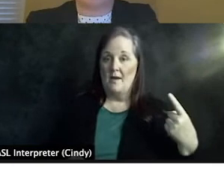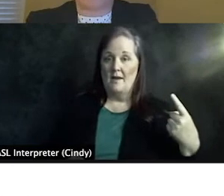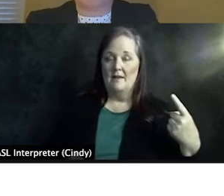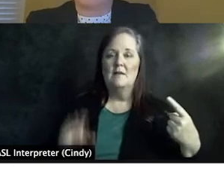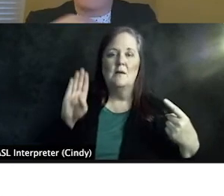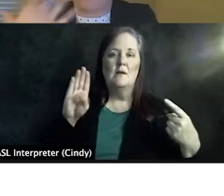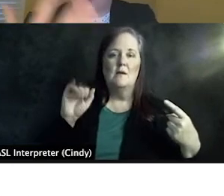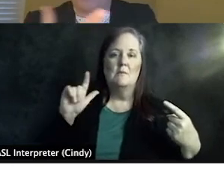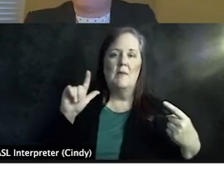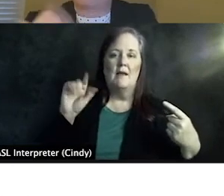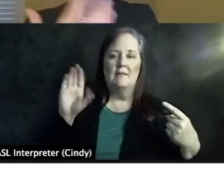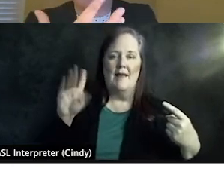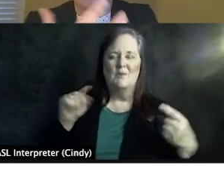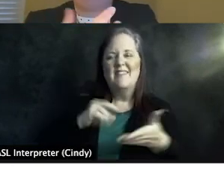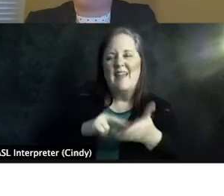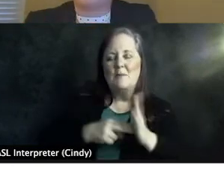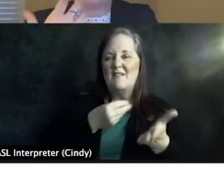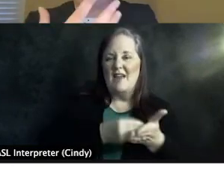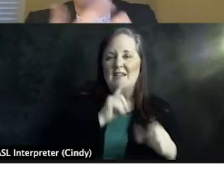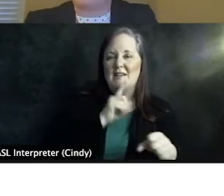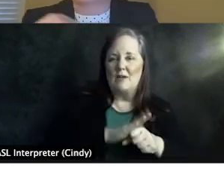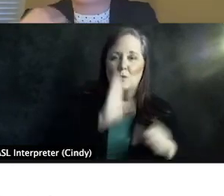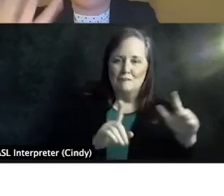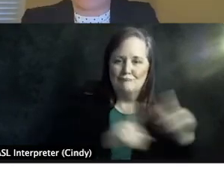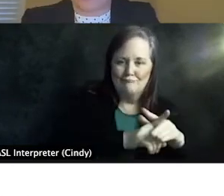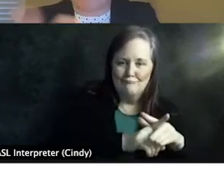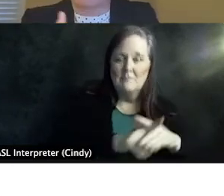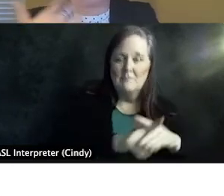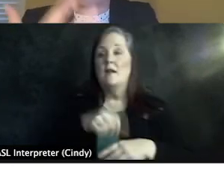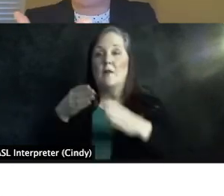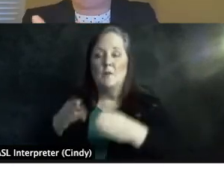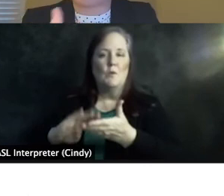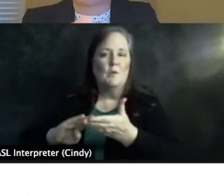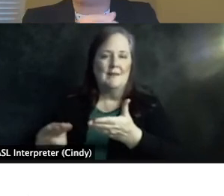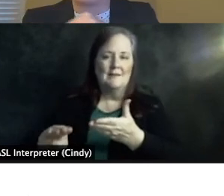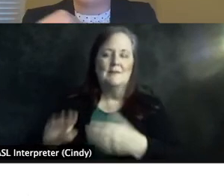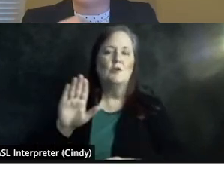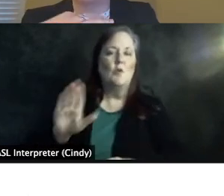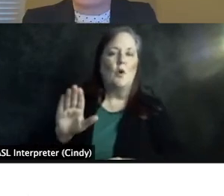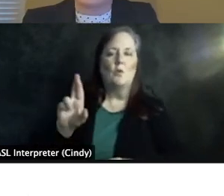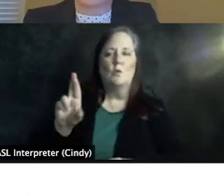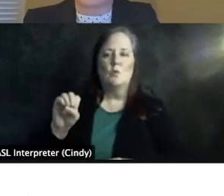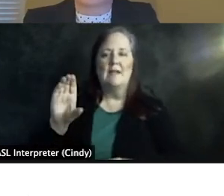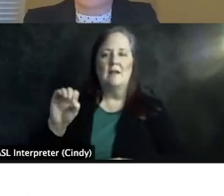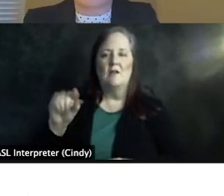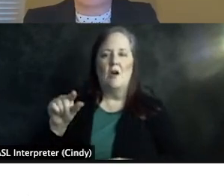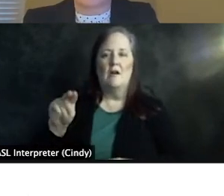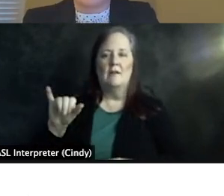or if the judge deems that it's appropriate. These can include things like an electronic monitoring system, et cetera. But individuals could not be charged for that.